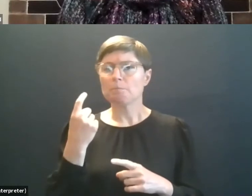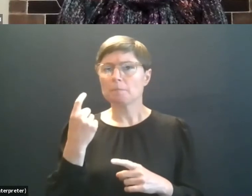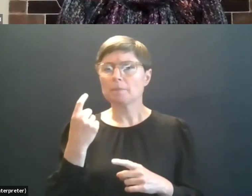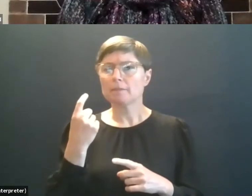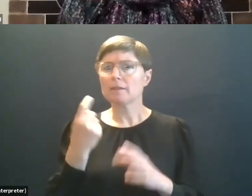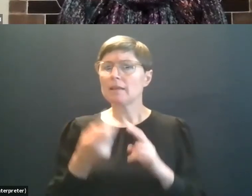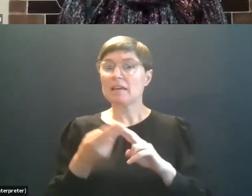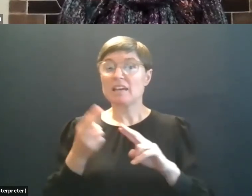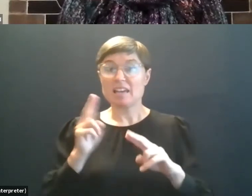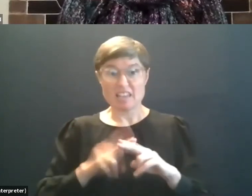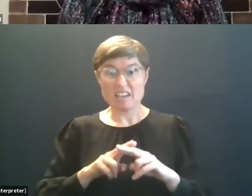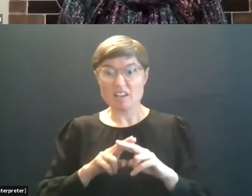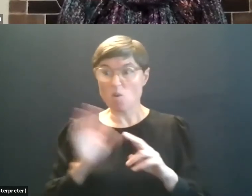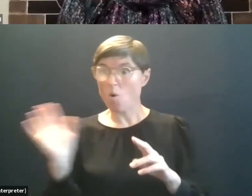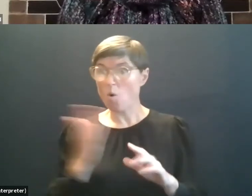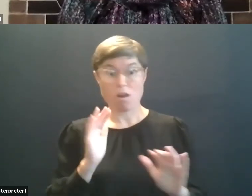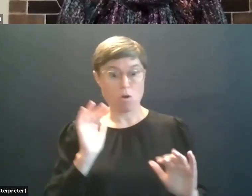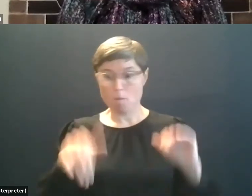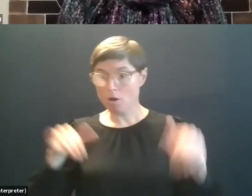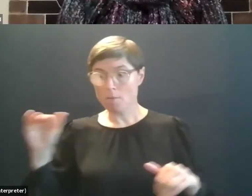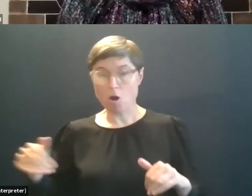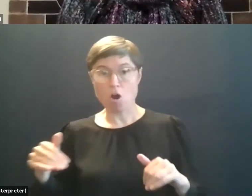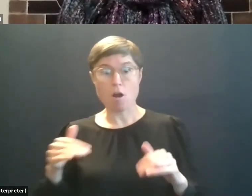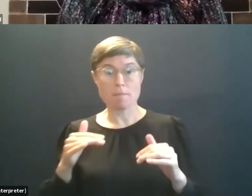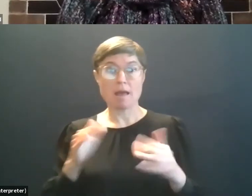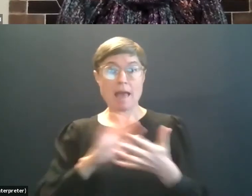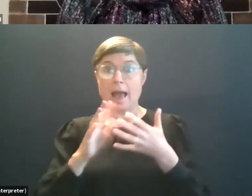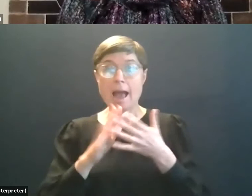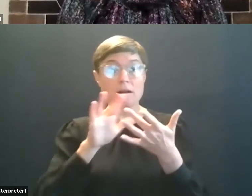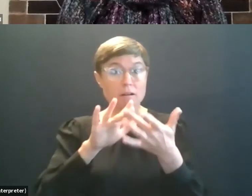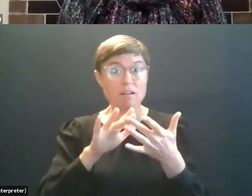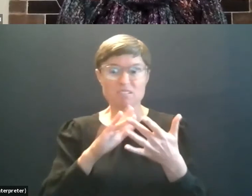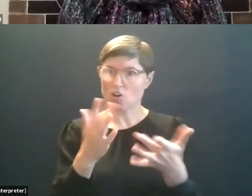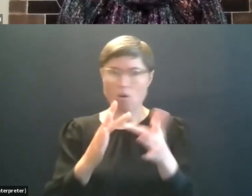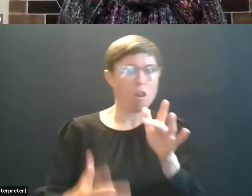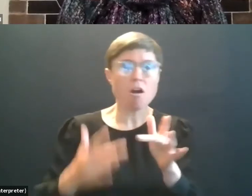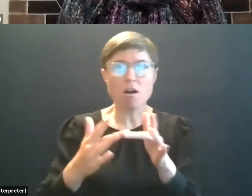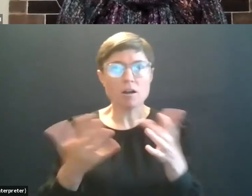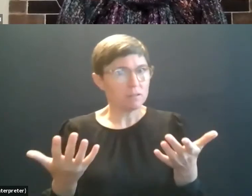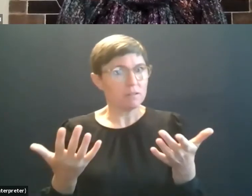in digital exchanges. One of the things that we've discovered, and from my own background